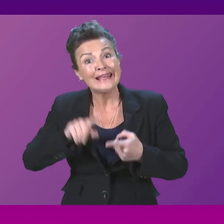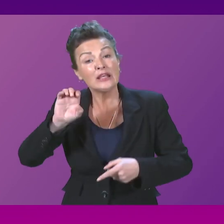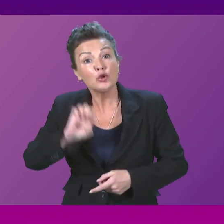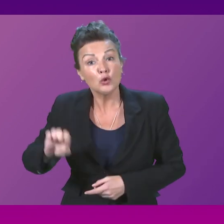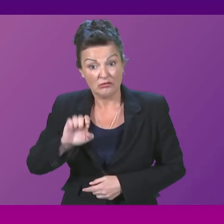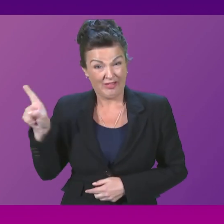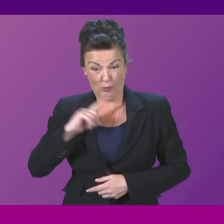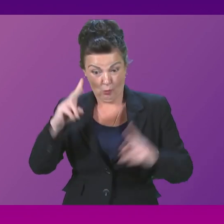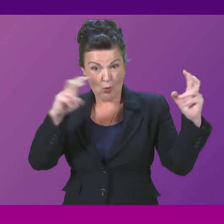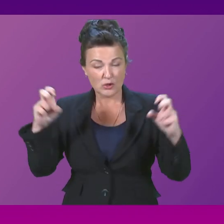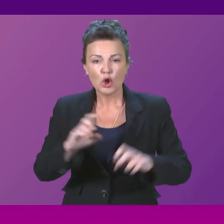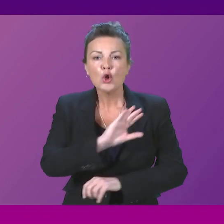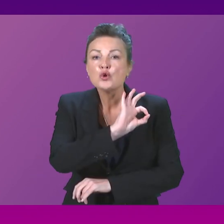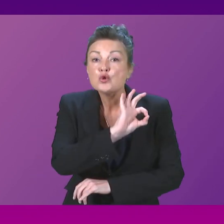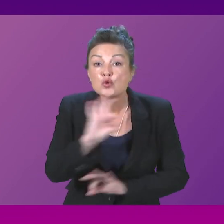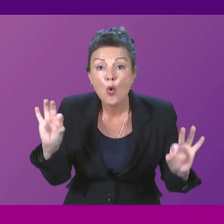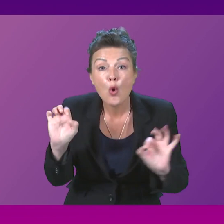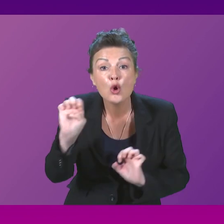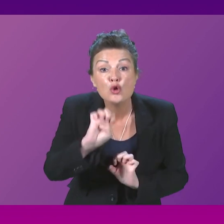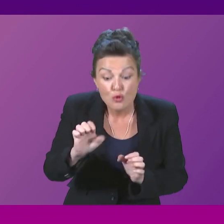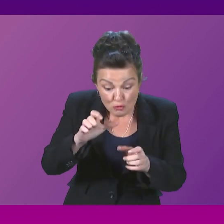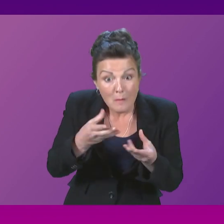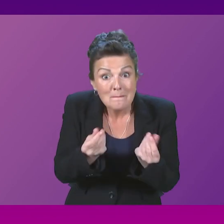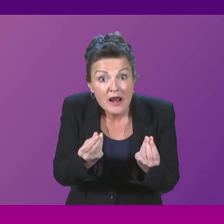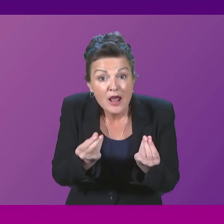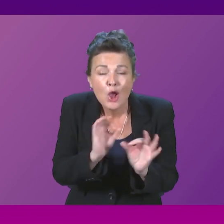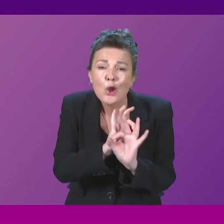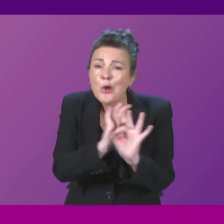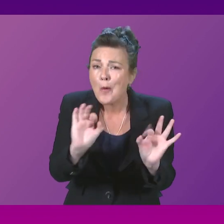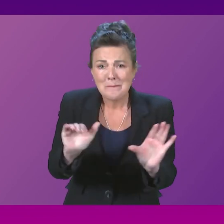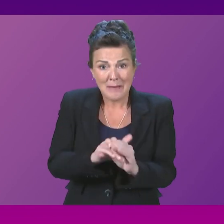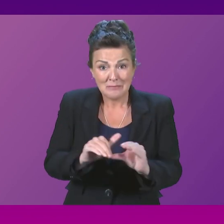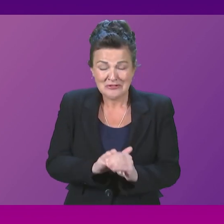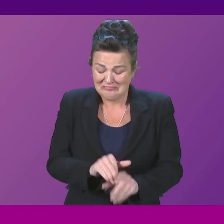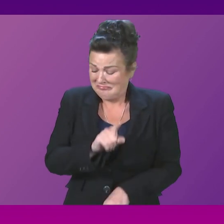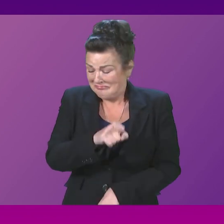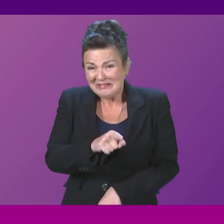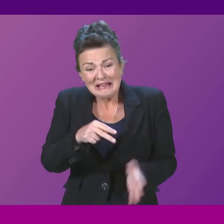However, that is not what Nicola Sturgeon’s economic paper from last week said.